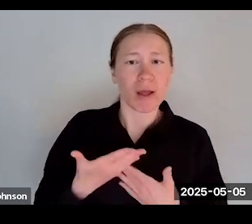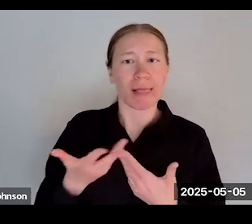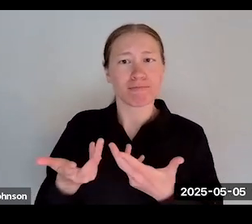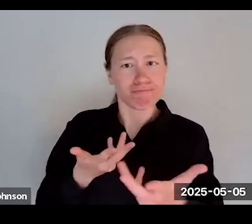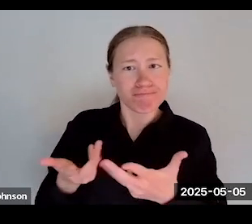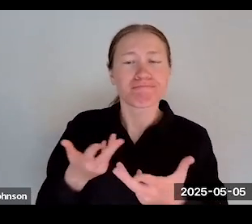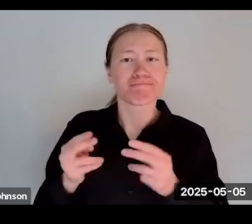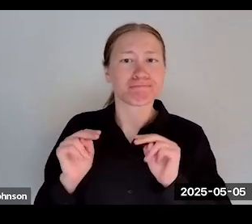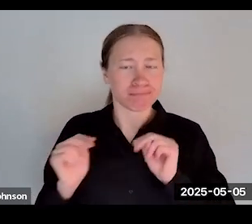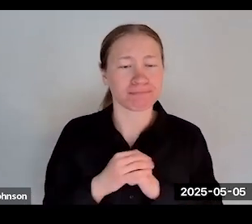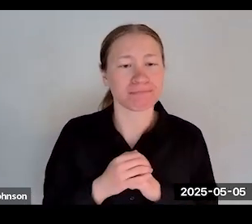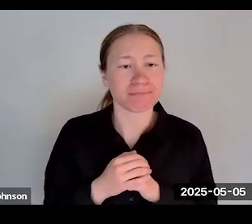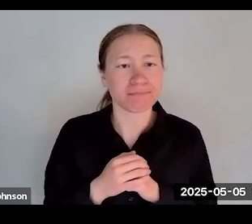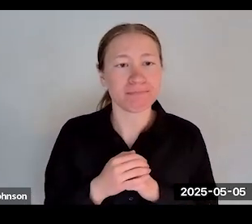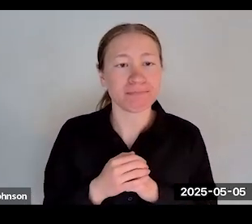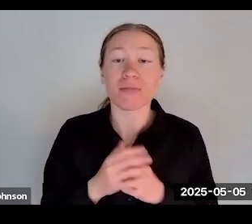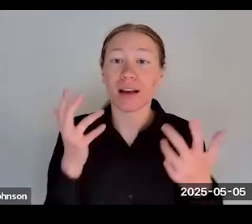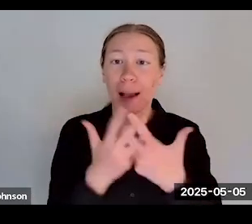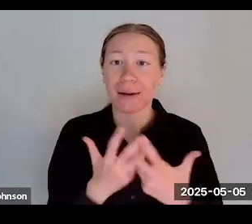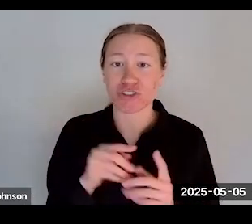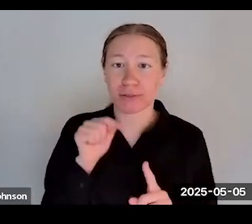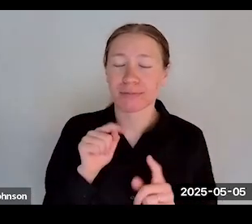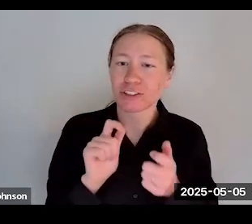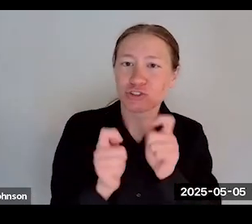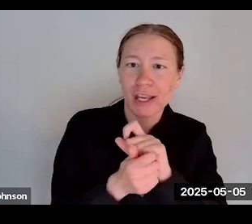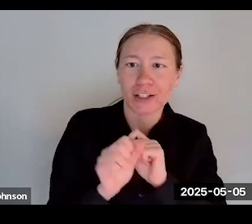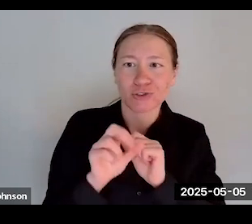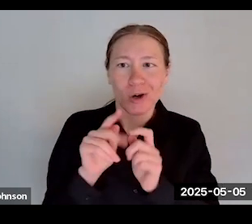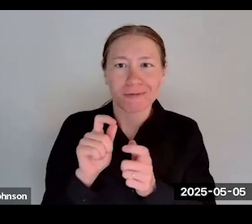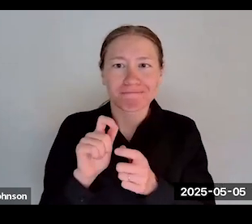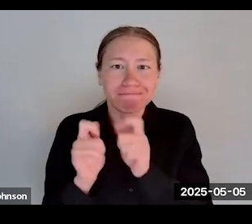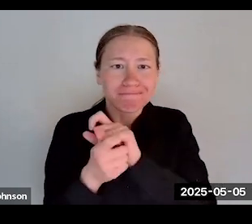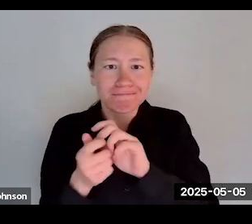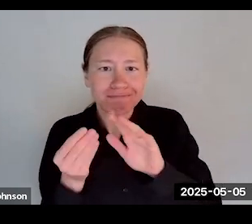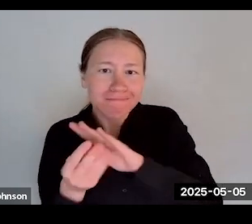An accommodation, which is a modification or adjustment to policy, practice, or the environment